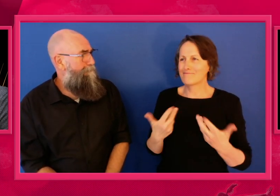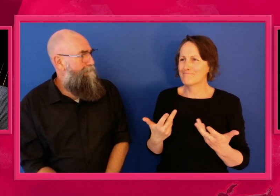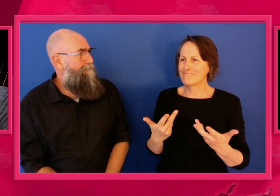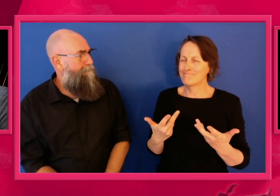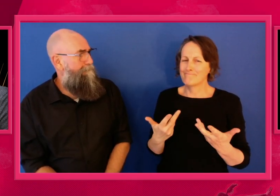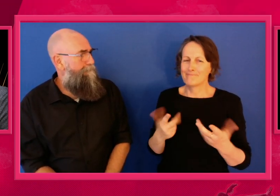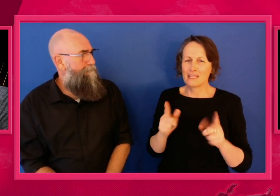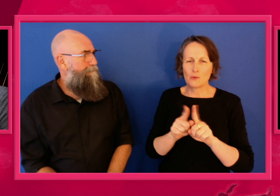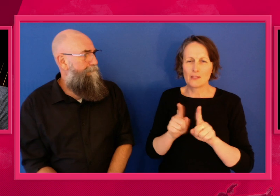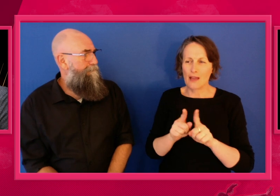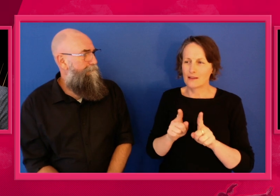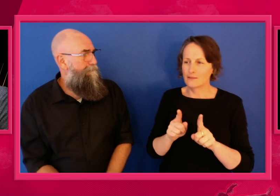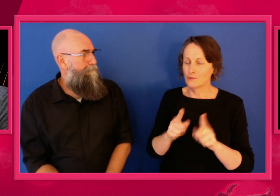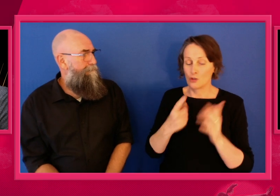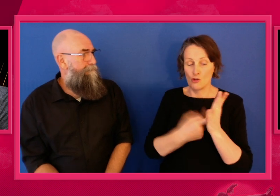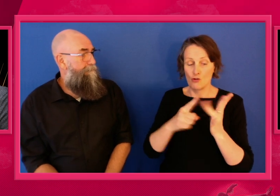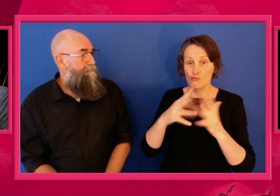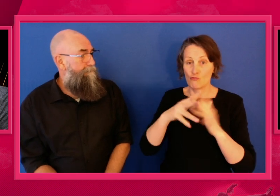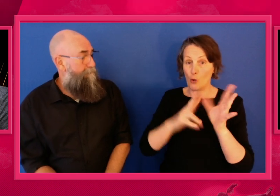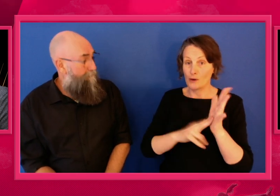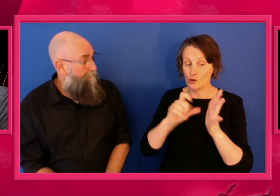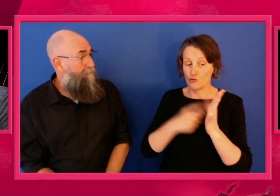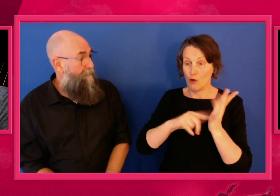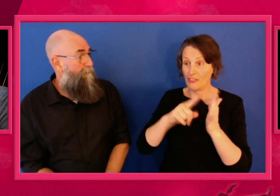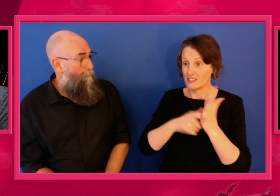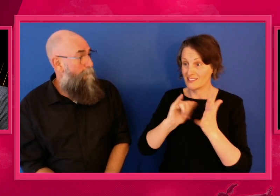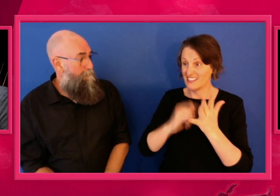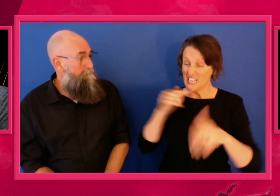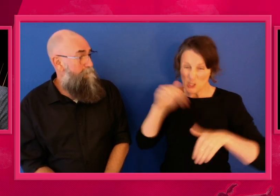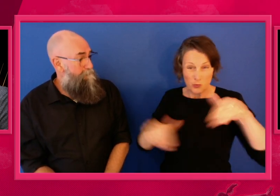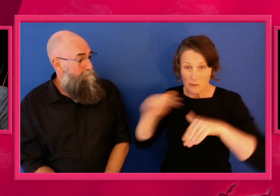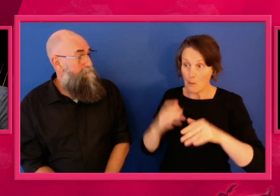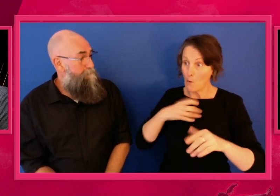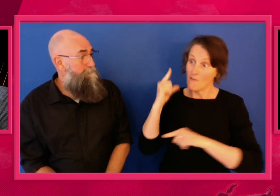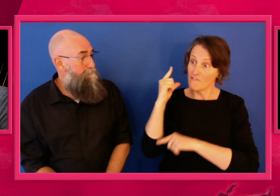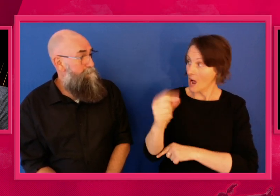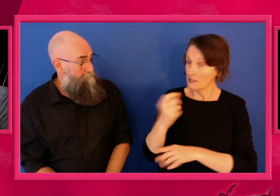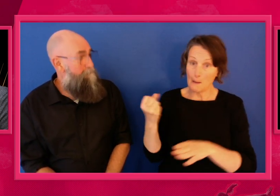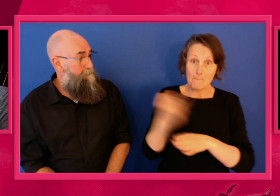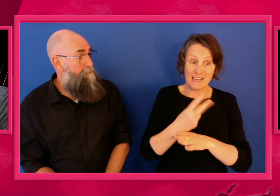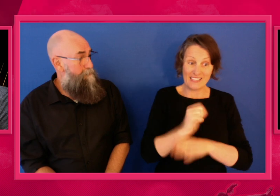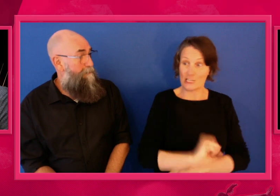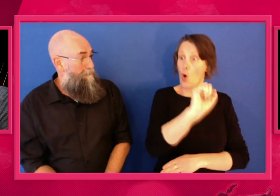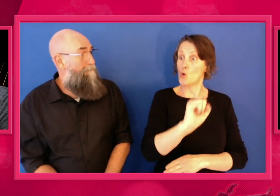lap from Rowan Crothers, he swam faster in that relay than he did in his individual event,